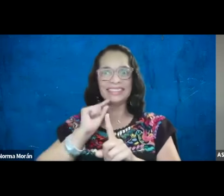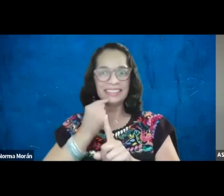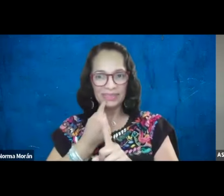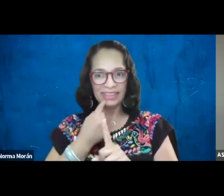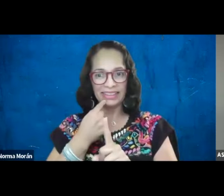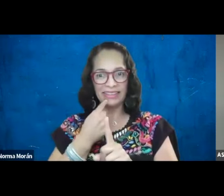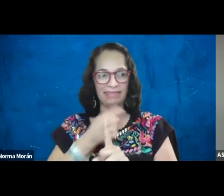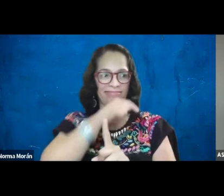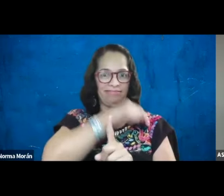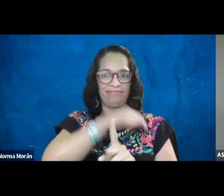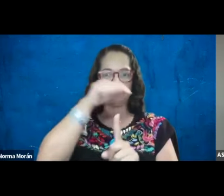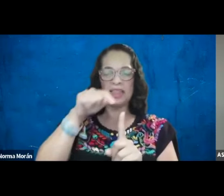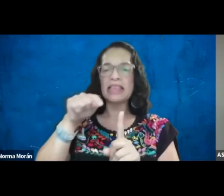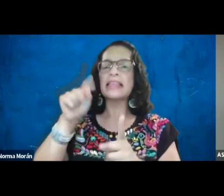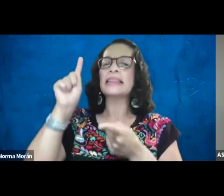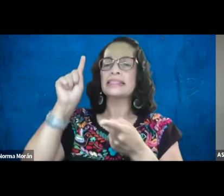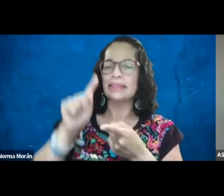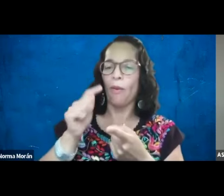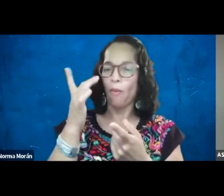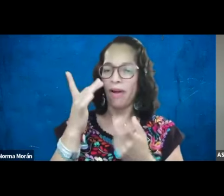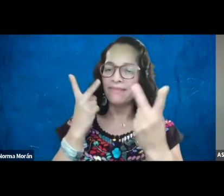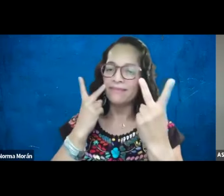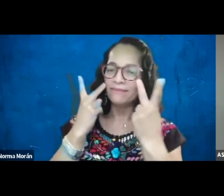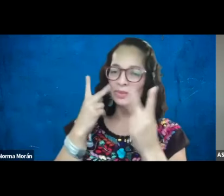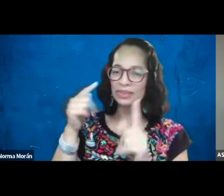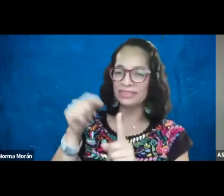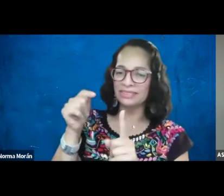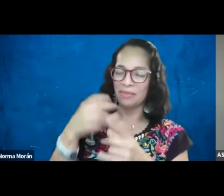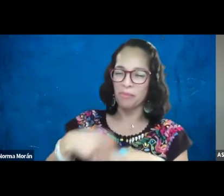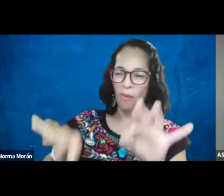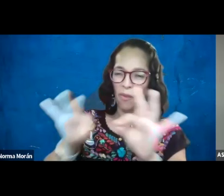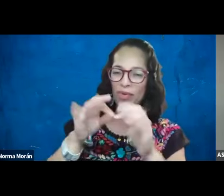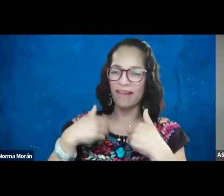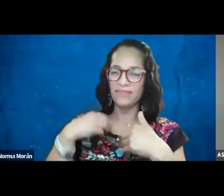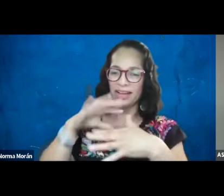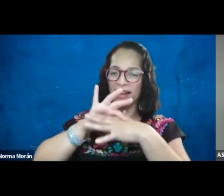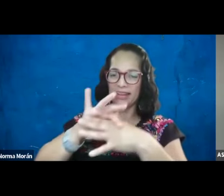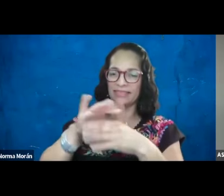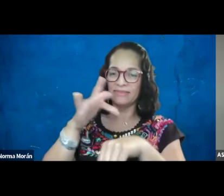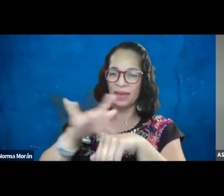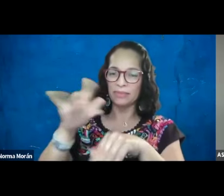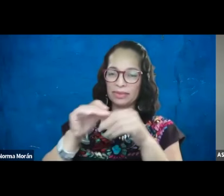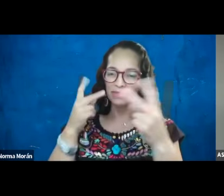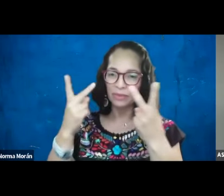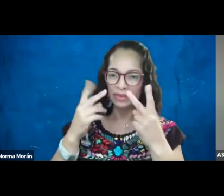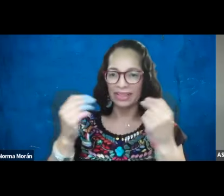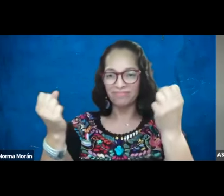so the information deprivation from the first two children were really serious it's important